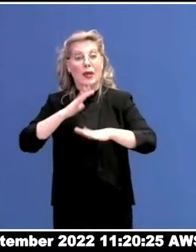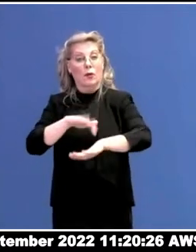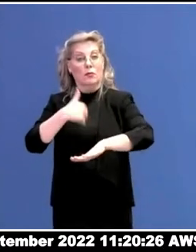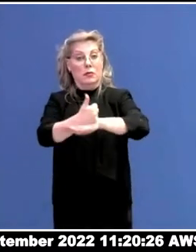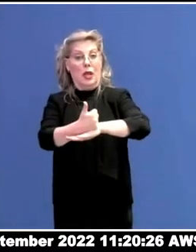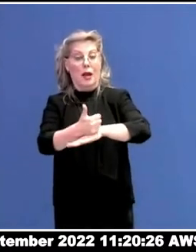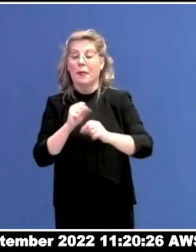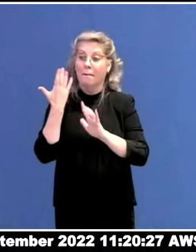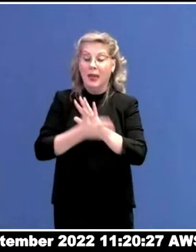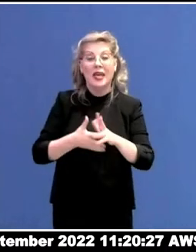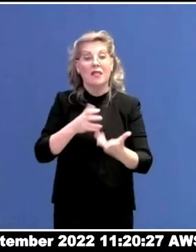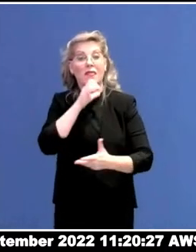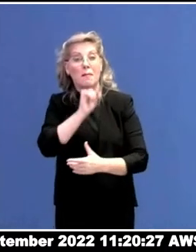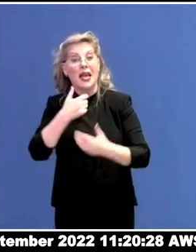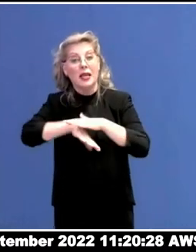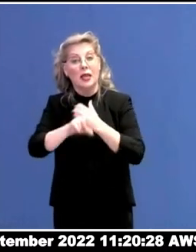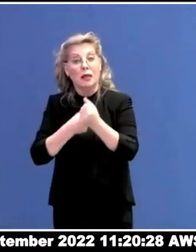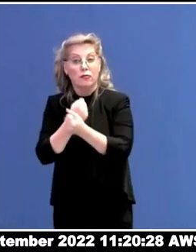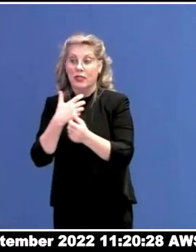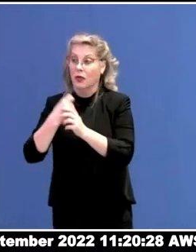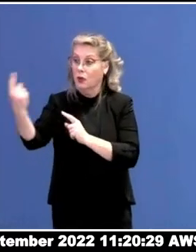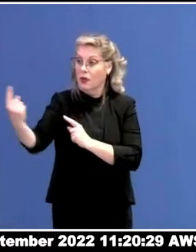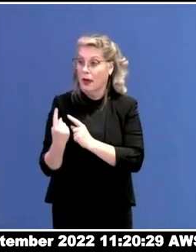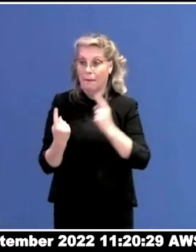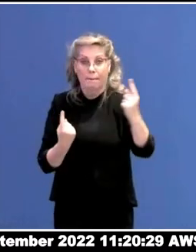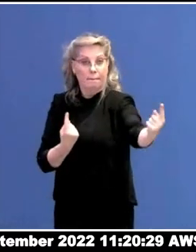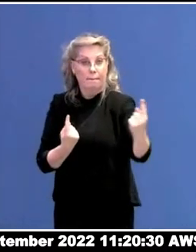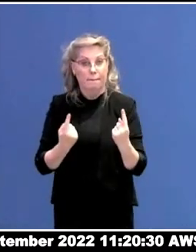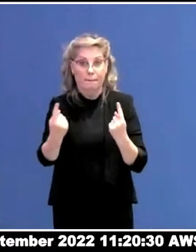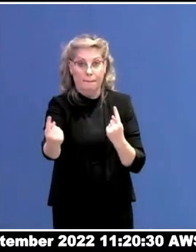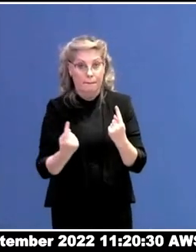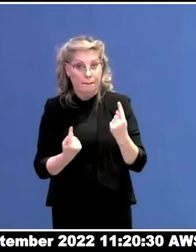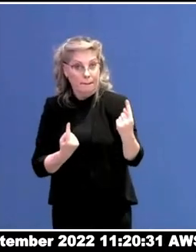prison. MS McMAHON: And so, in terms of access to prisoners, that wasn't an issue for